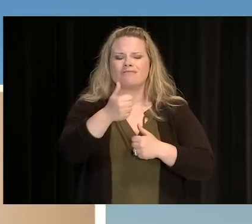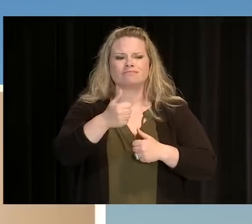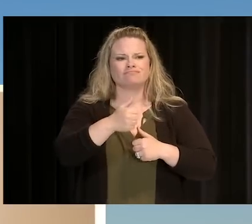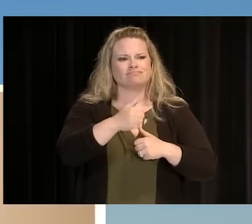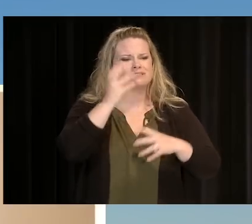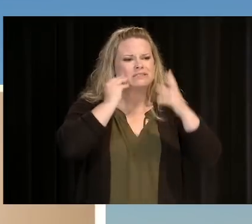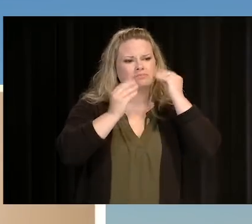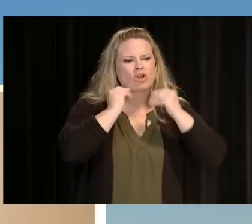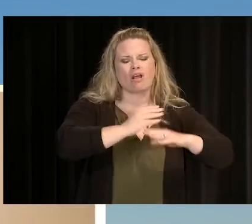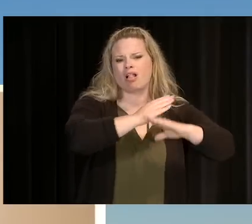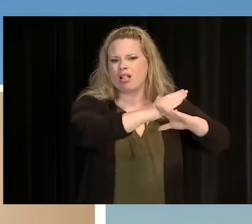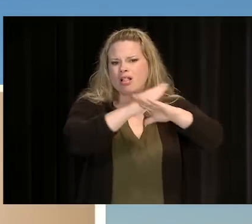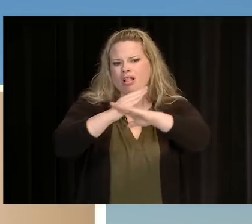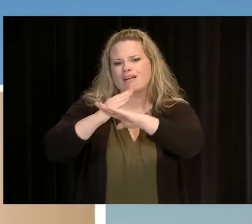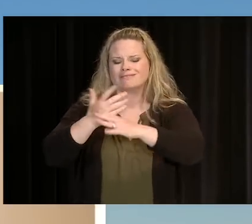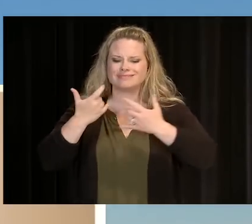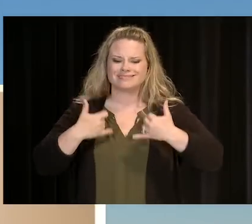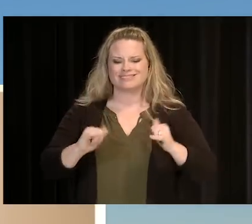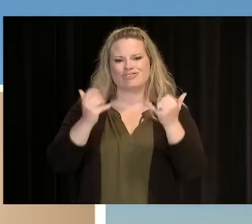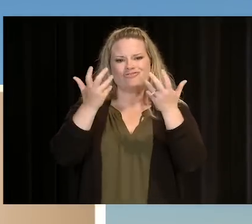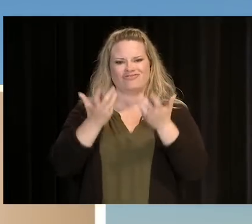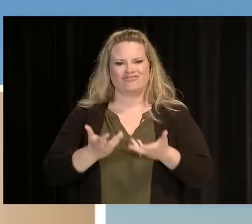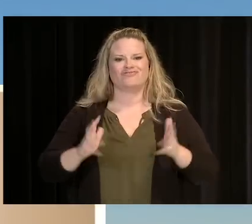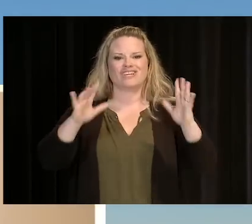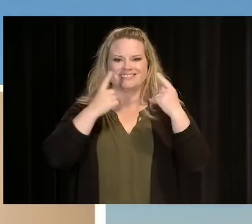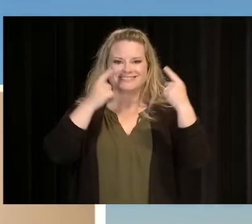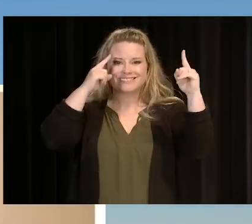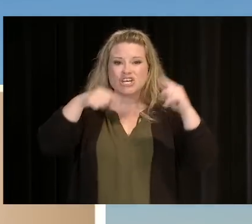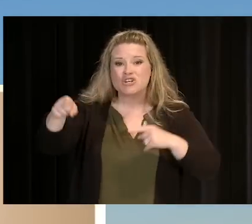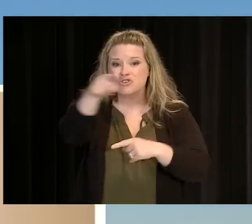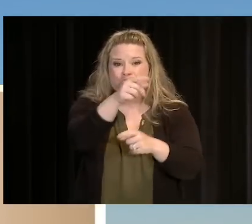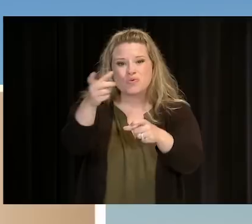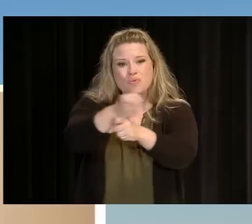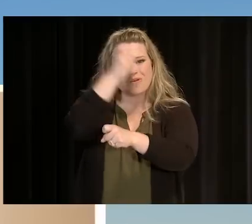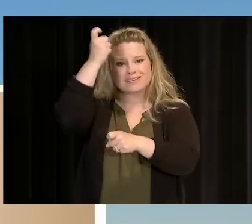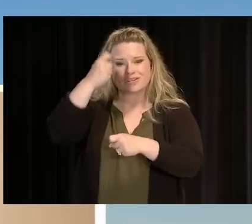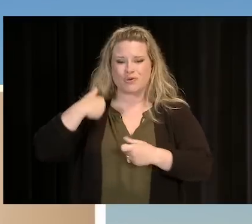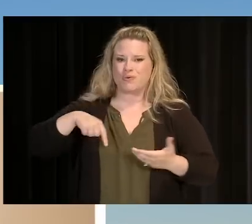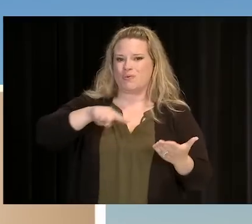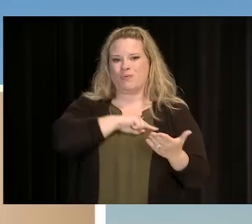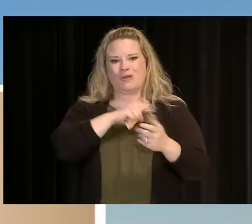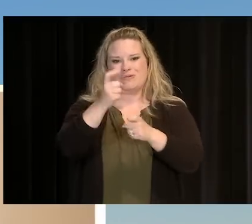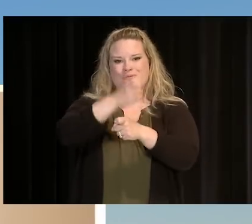IT SAYS THAT, ALTHOUGH WE HAVE SOME OF THE GREATEST OBSTACLES IN OUR WAY, WE STILL FINISHED THE RACE, AND WE WON.